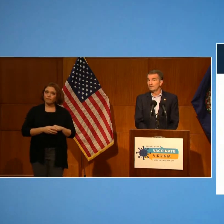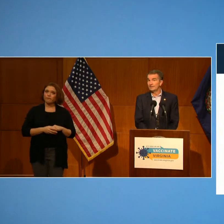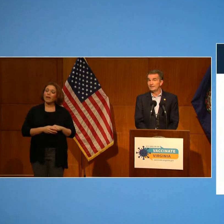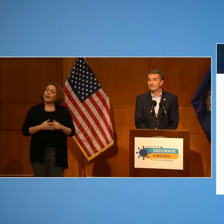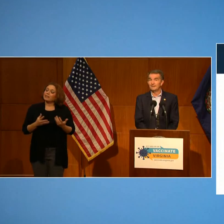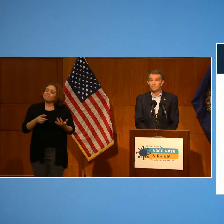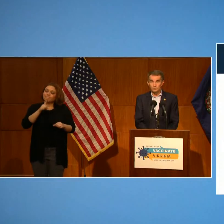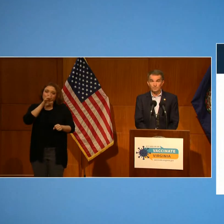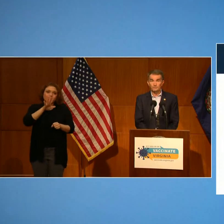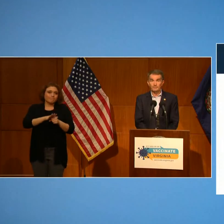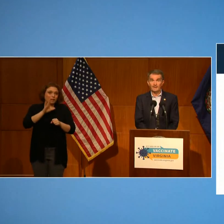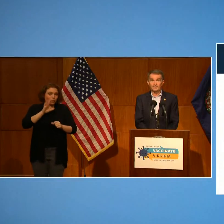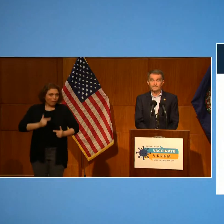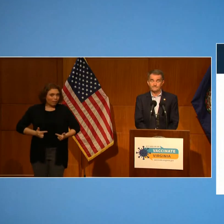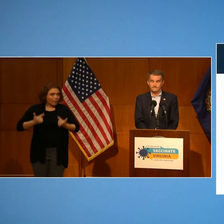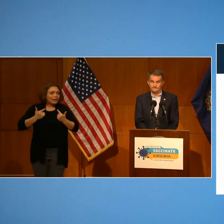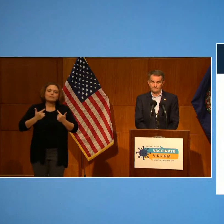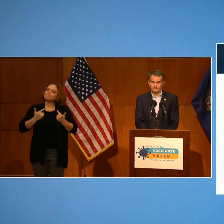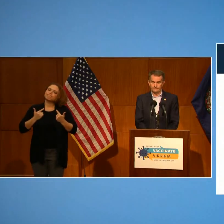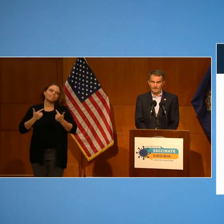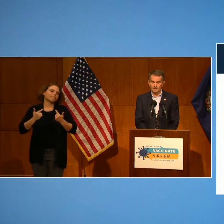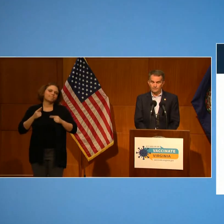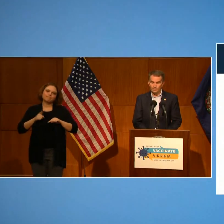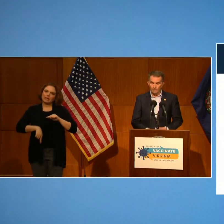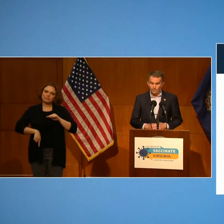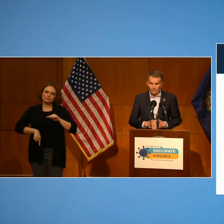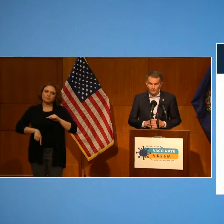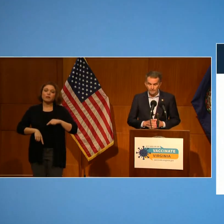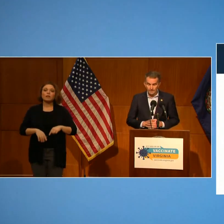EXPENSIVE. AND THERE'S NO